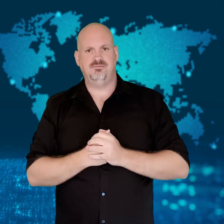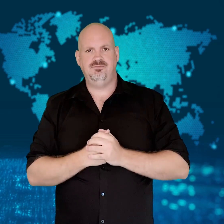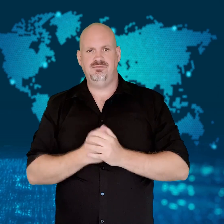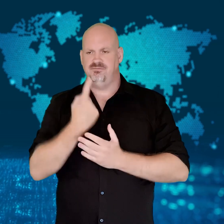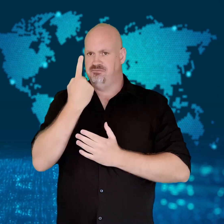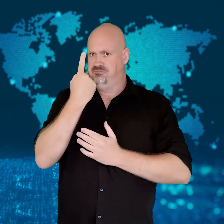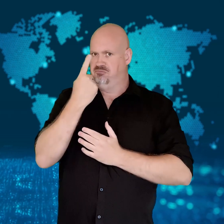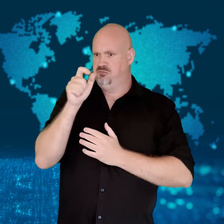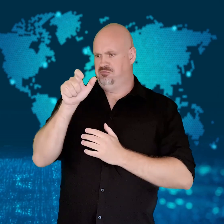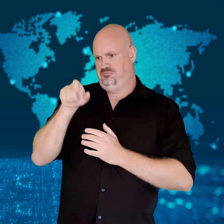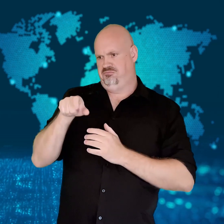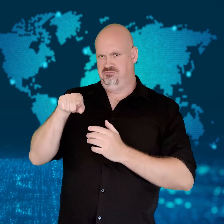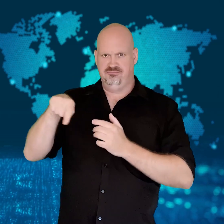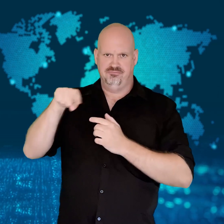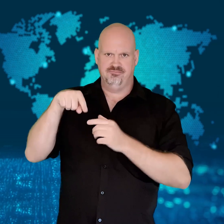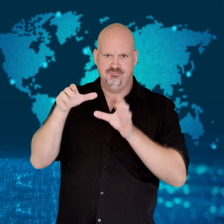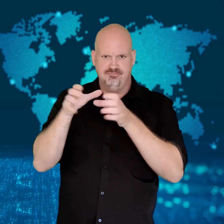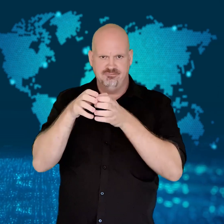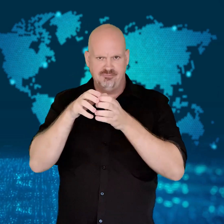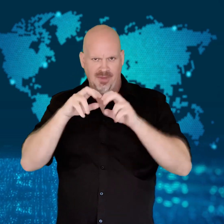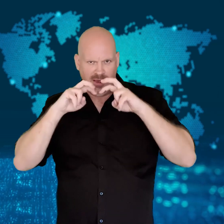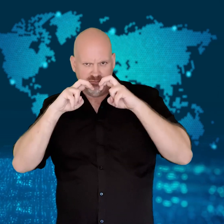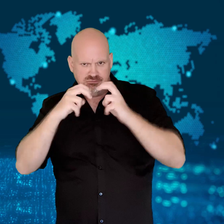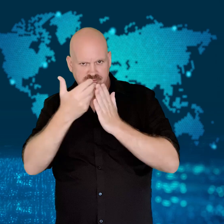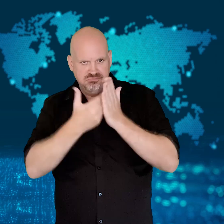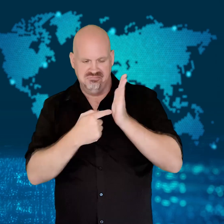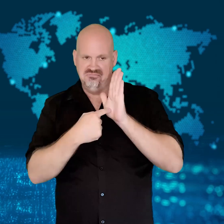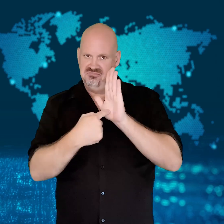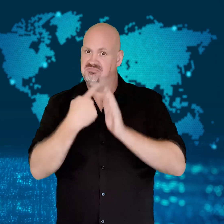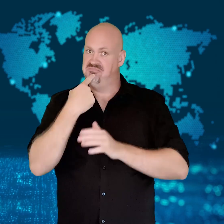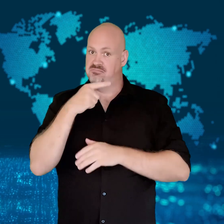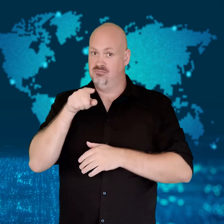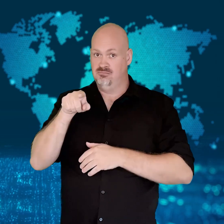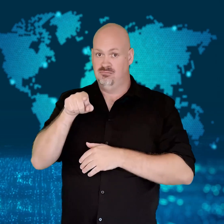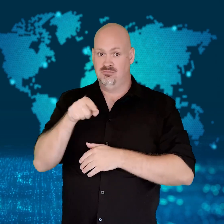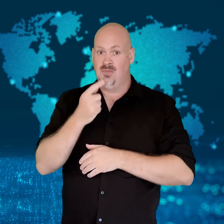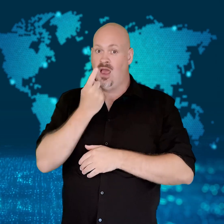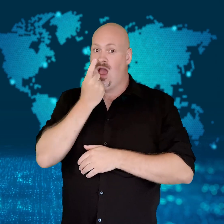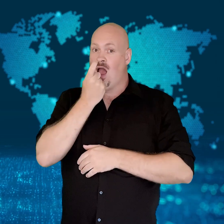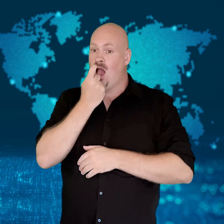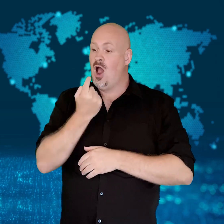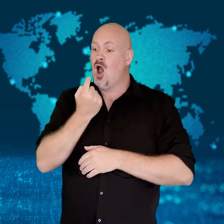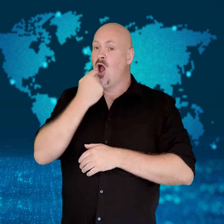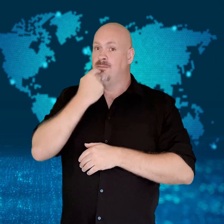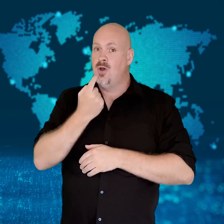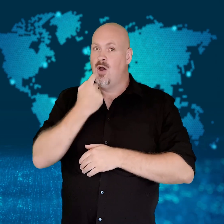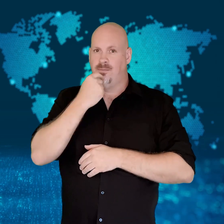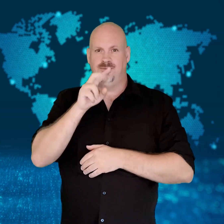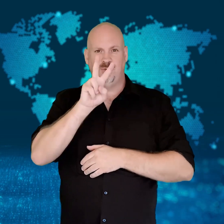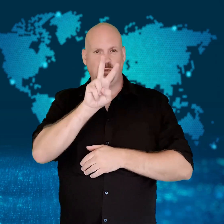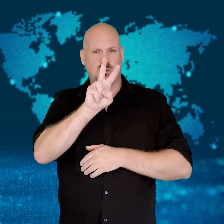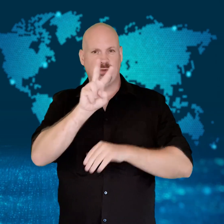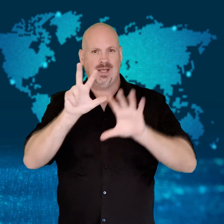One report claimed that two inhaled doses given 28 days apart produces